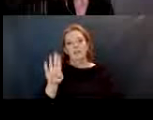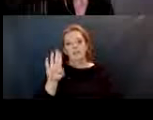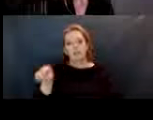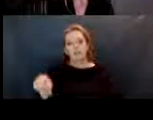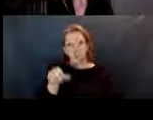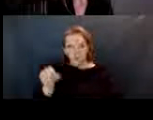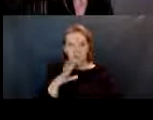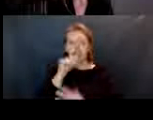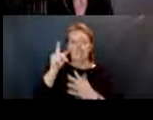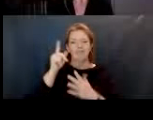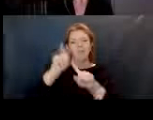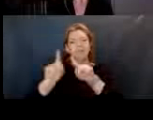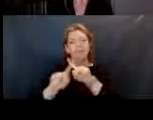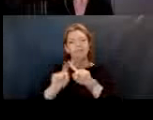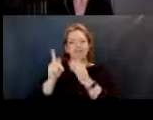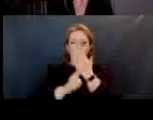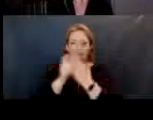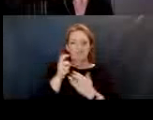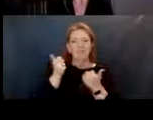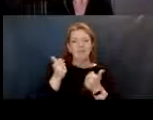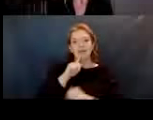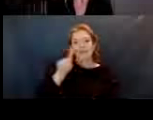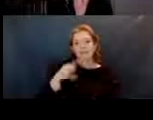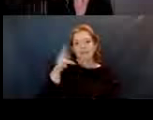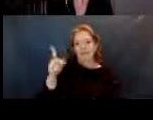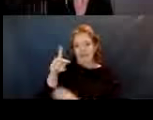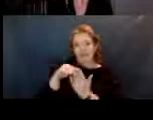He's currently a doctoral english student and instructor of record at The University